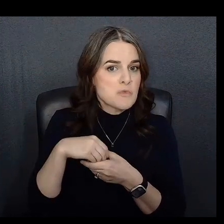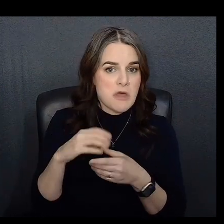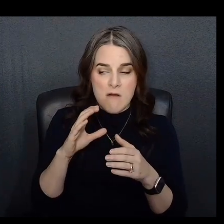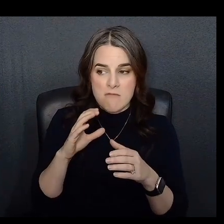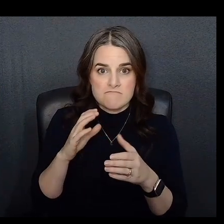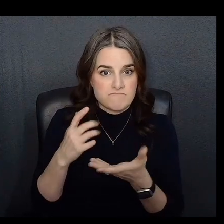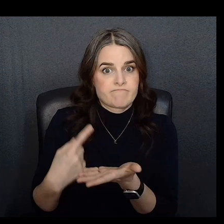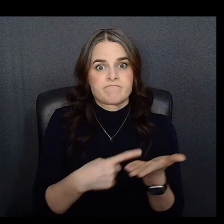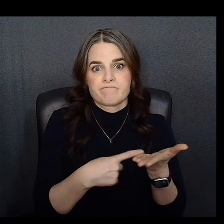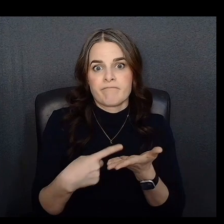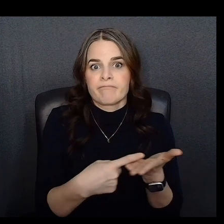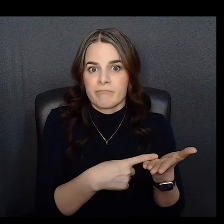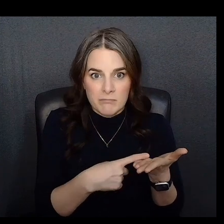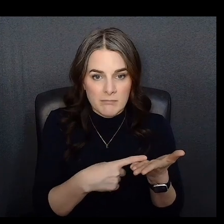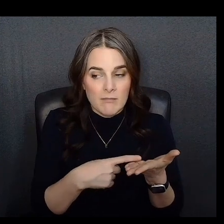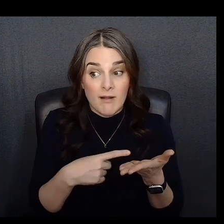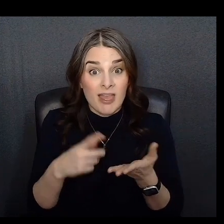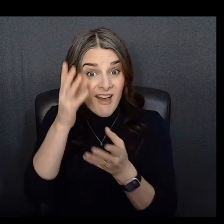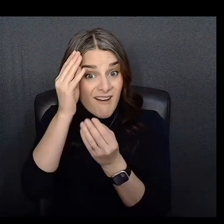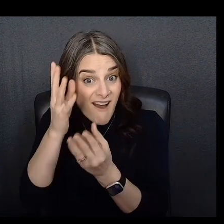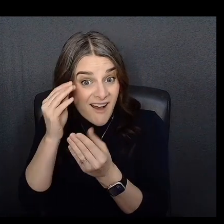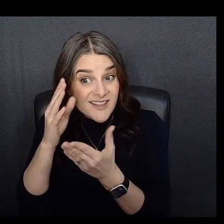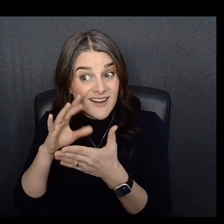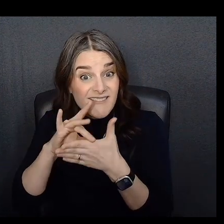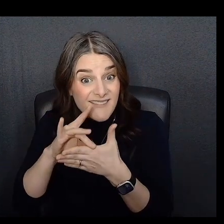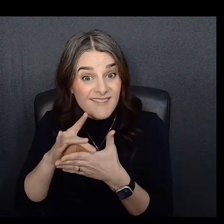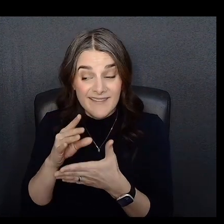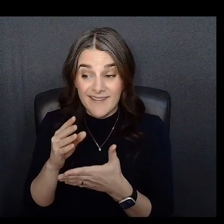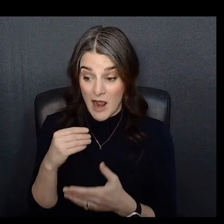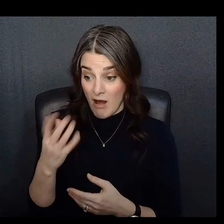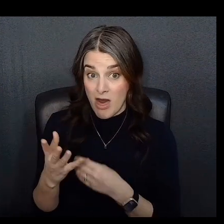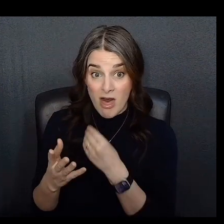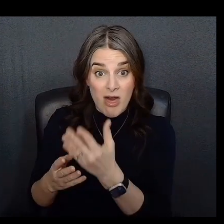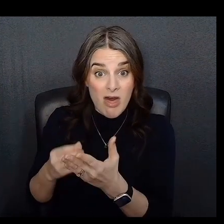and the content that they do receive is often limited,